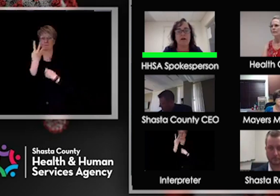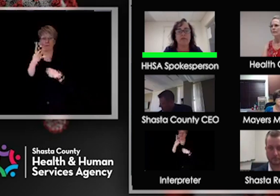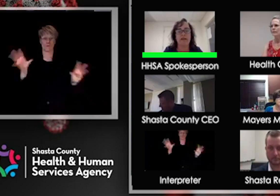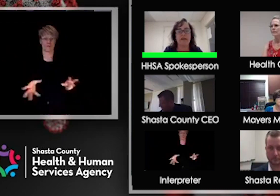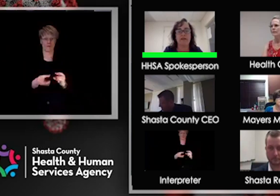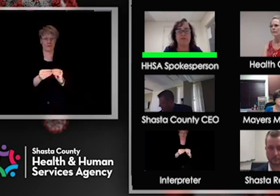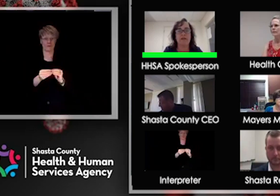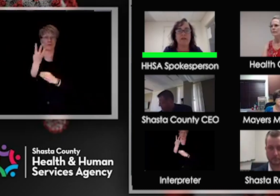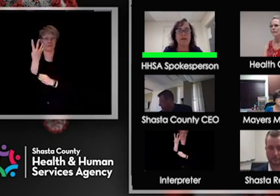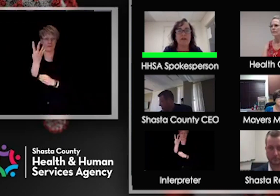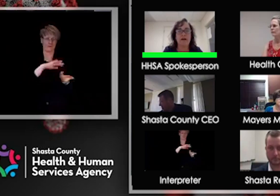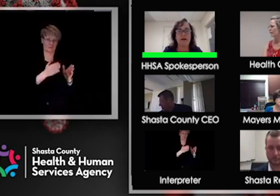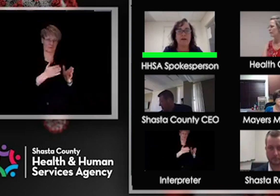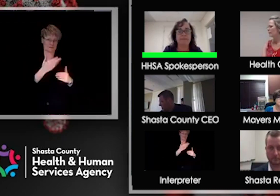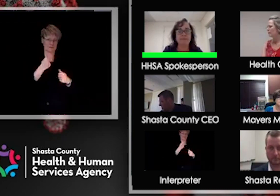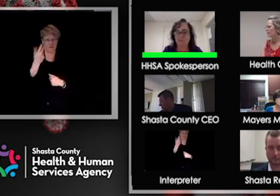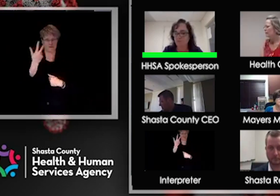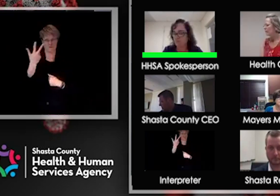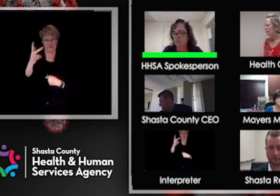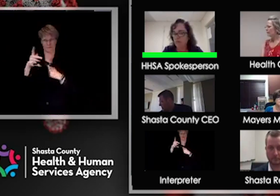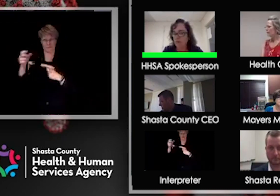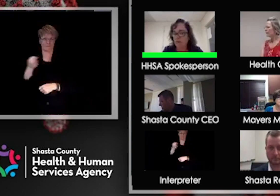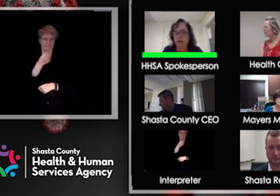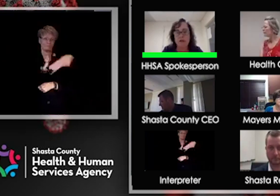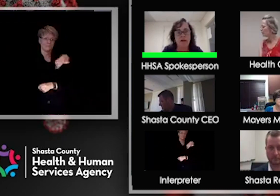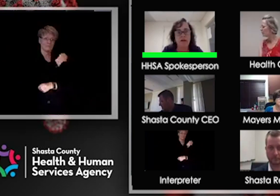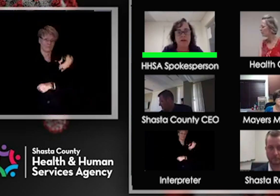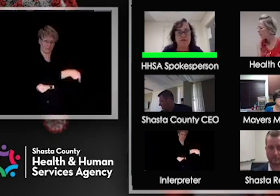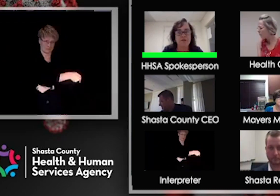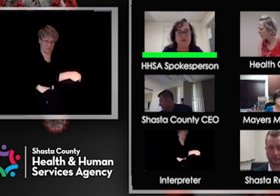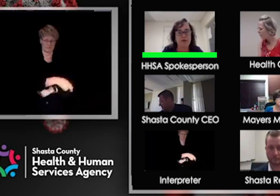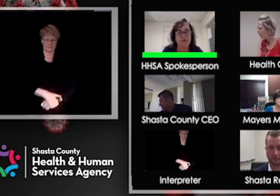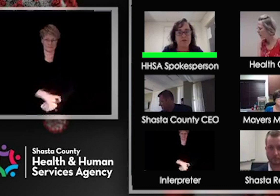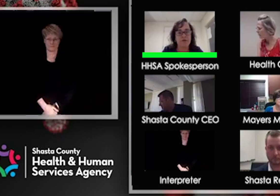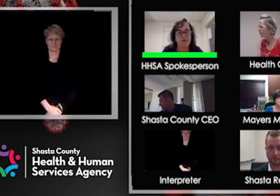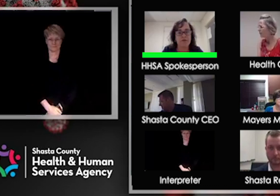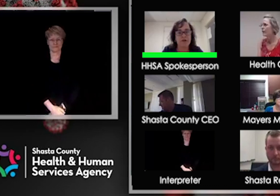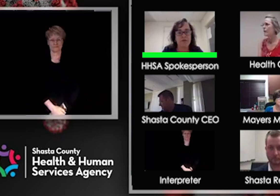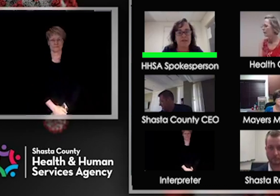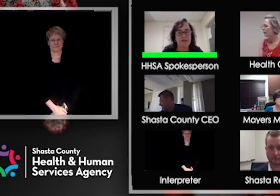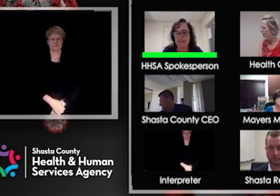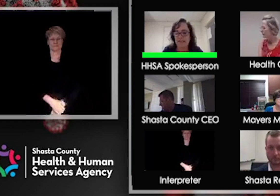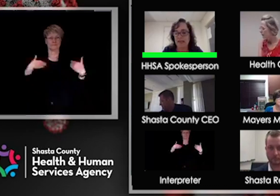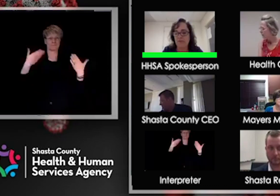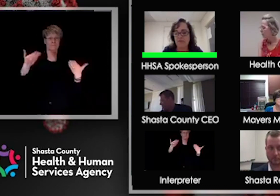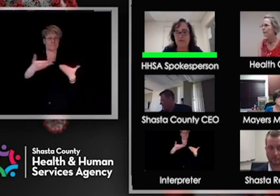the hospital right now. I’ll introduce all of the folks that are here with us today.